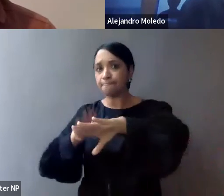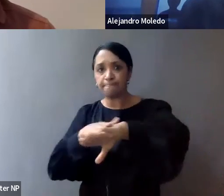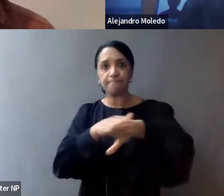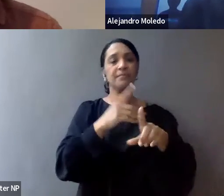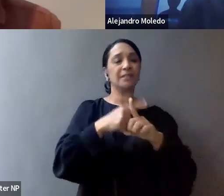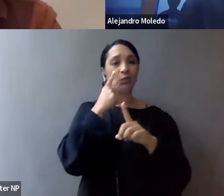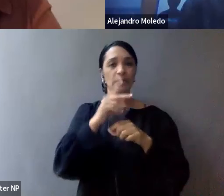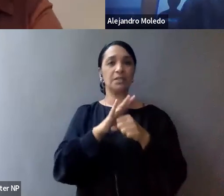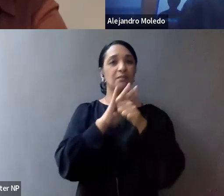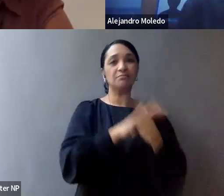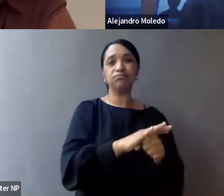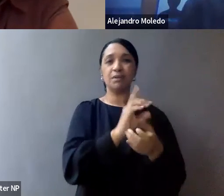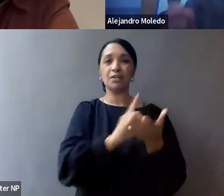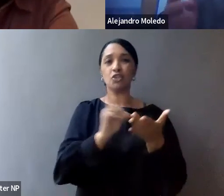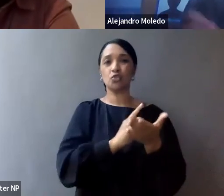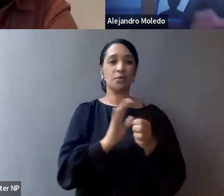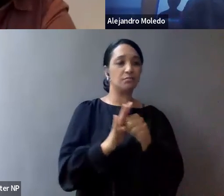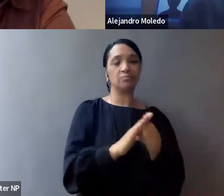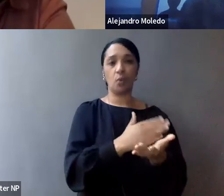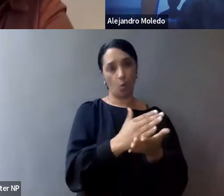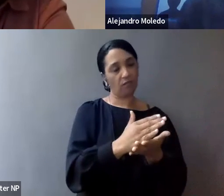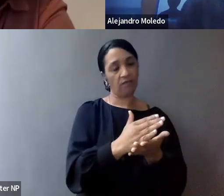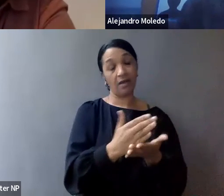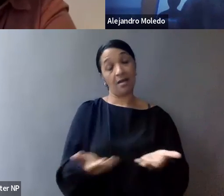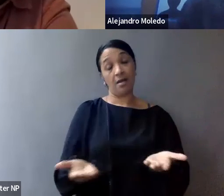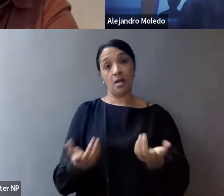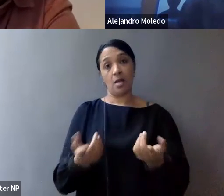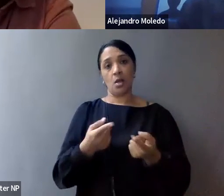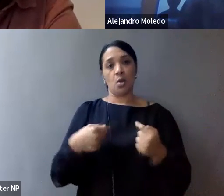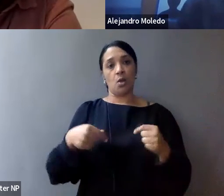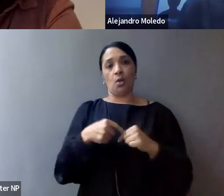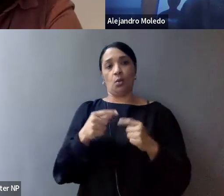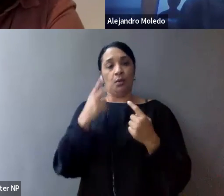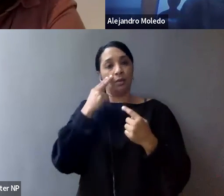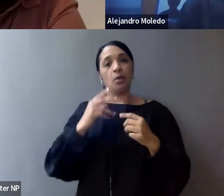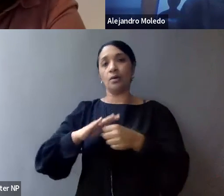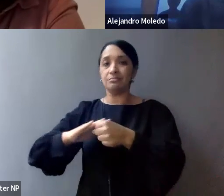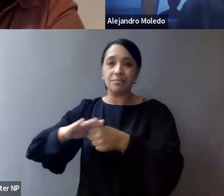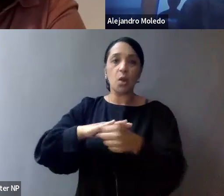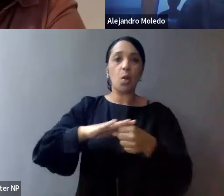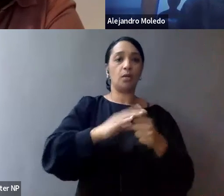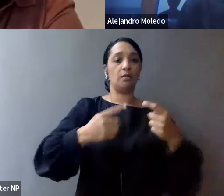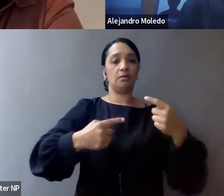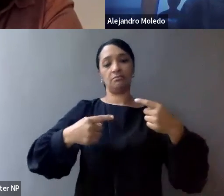and against discrimination to them does not concern countries, borders or any of these aspects.